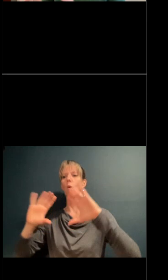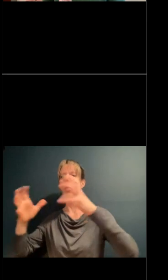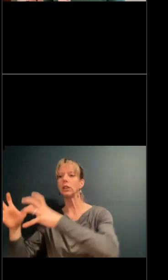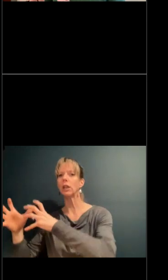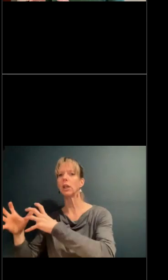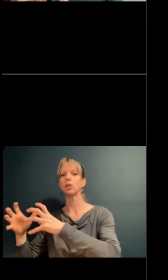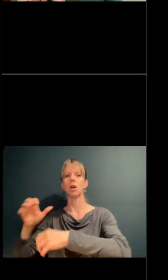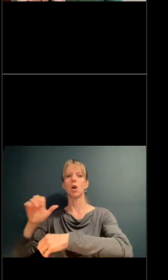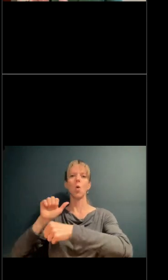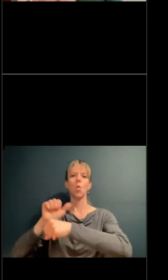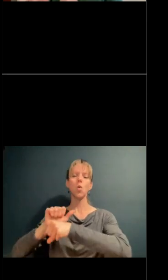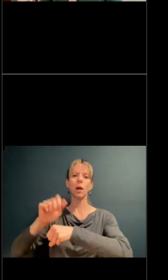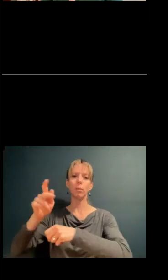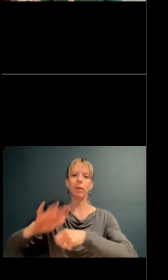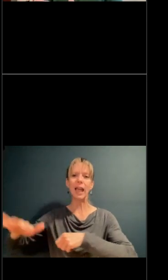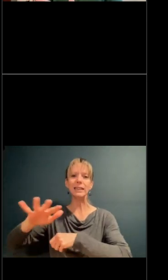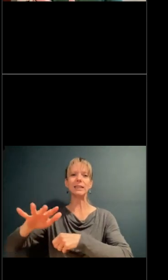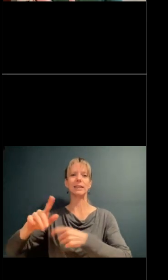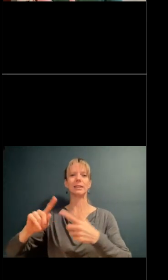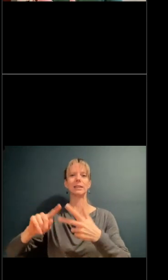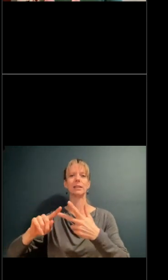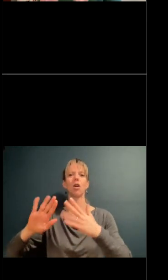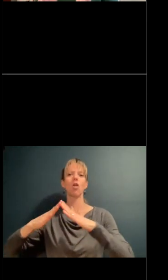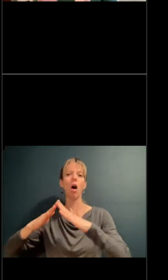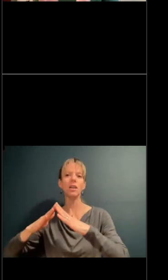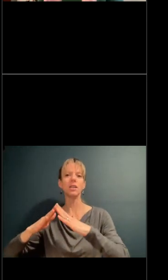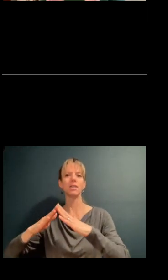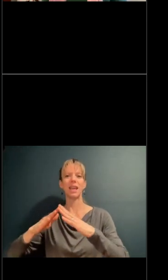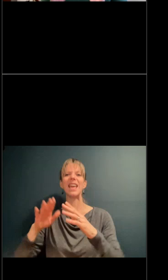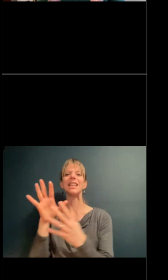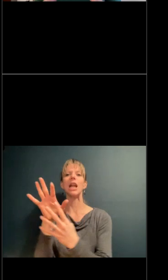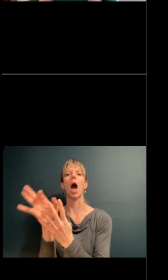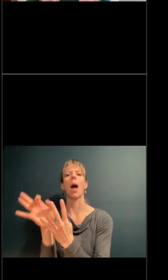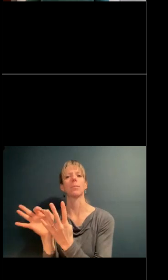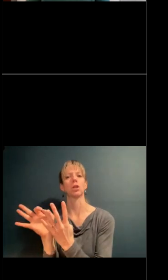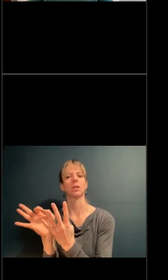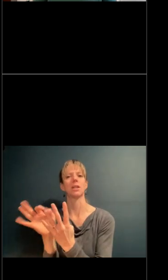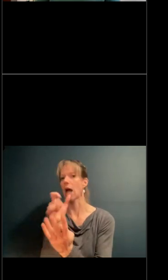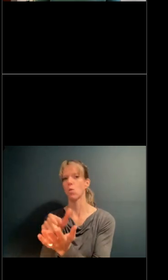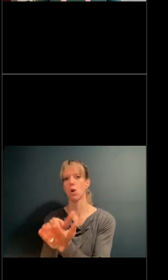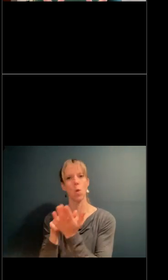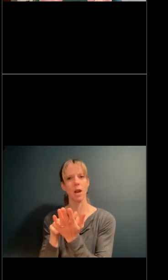communities, where that is an option for them. Wow, it says something powerful when